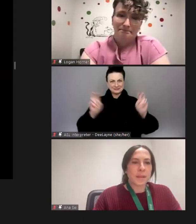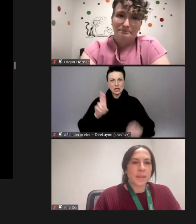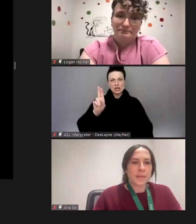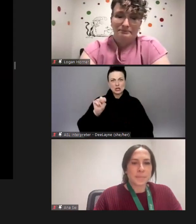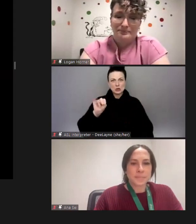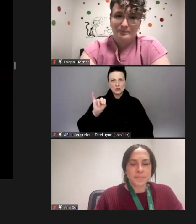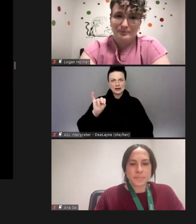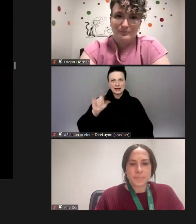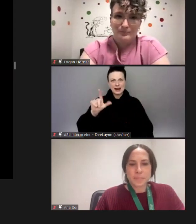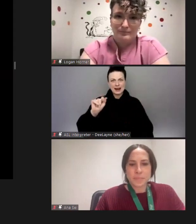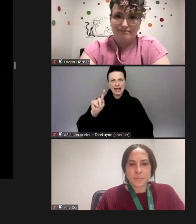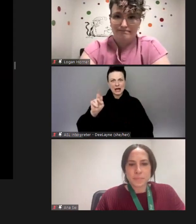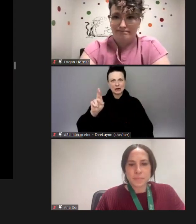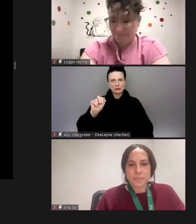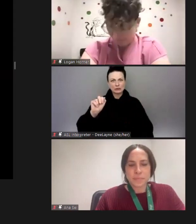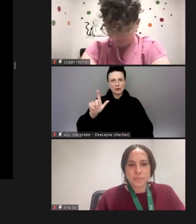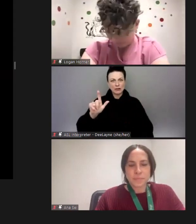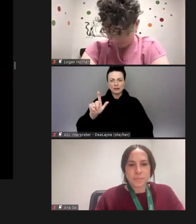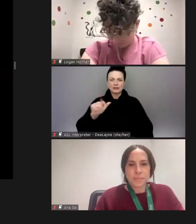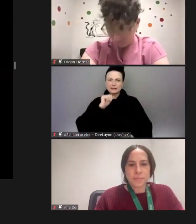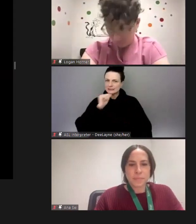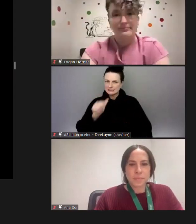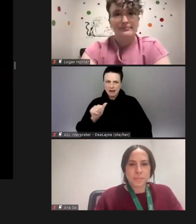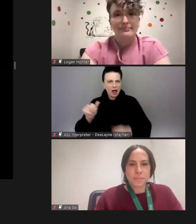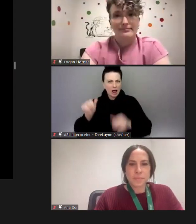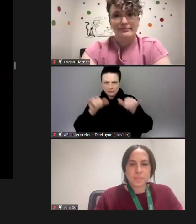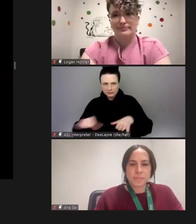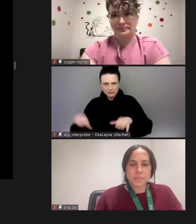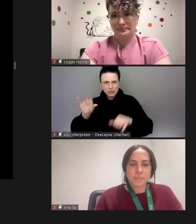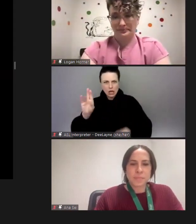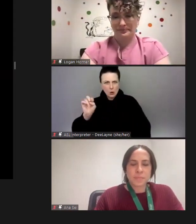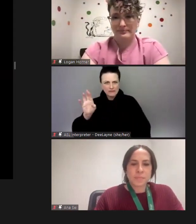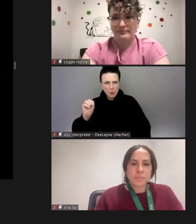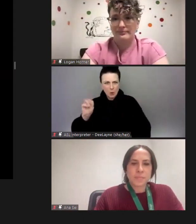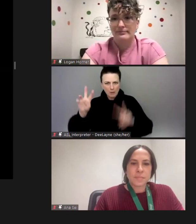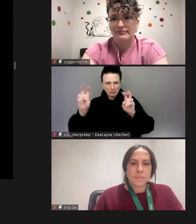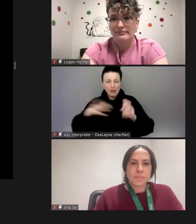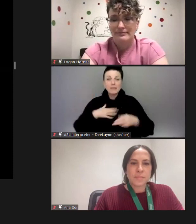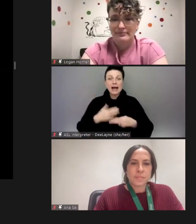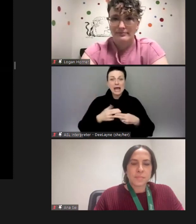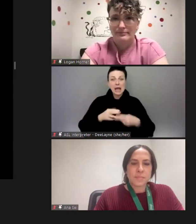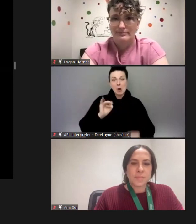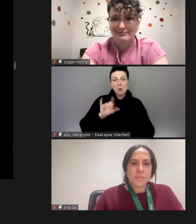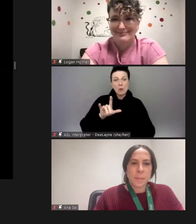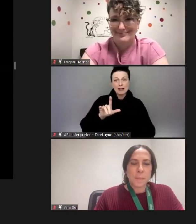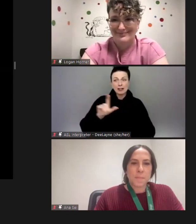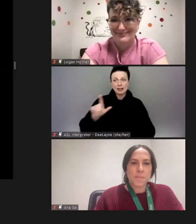not uniform my name is Will Eiserman and I'm